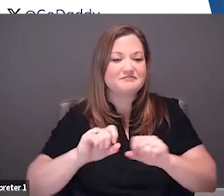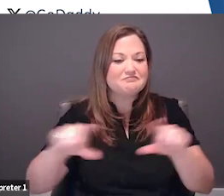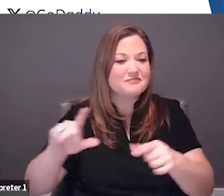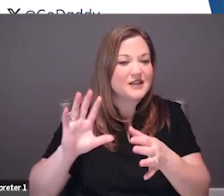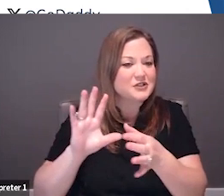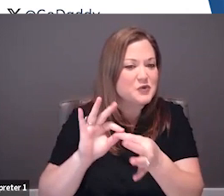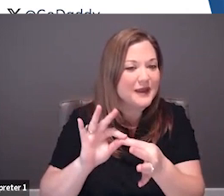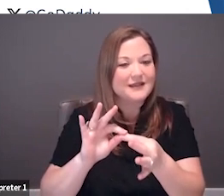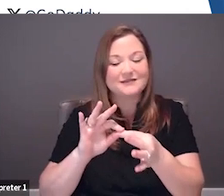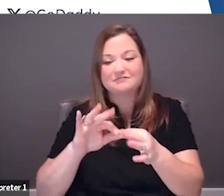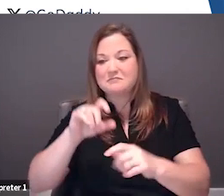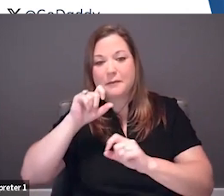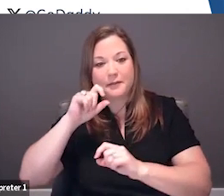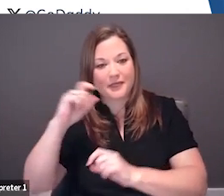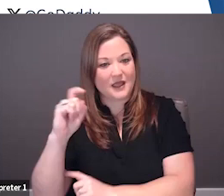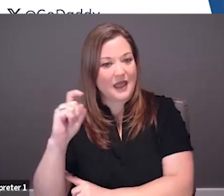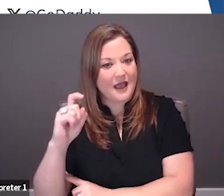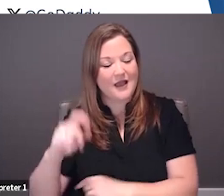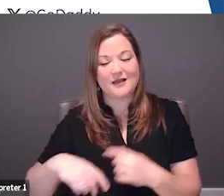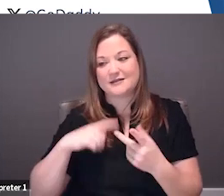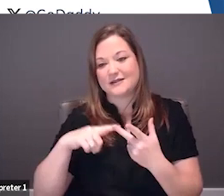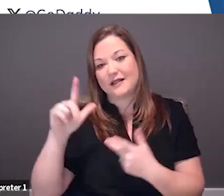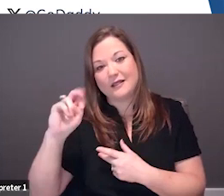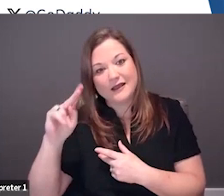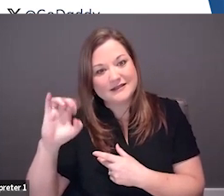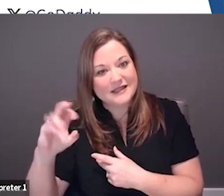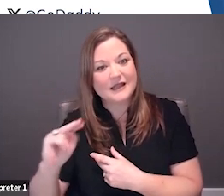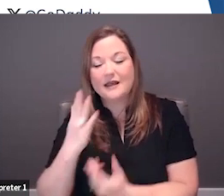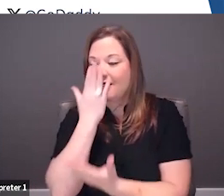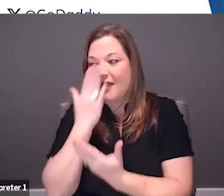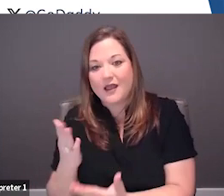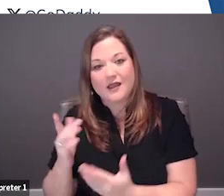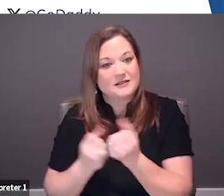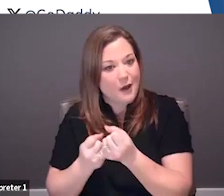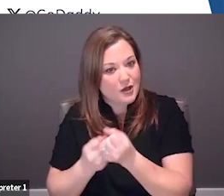thanking our sponsors and letting them know that their sponsorship makes a difference as in is important,